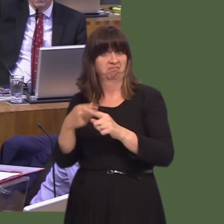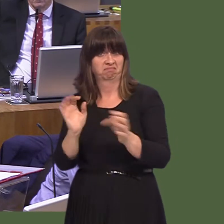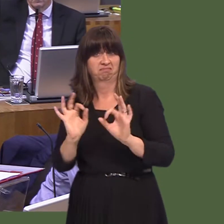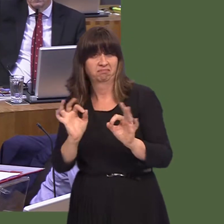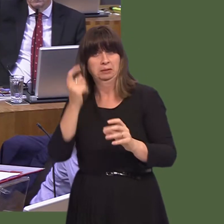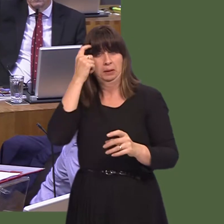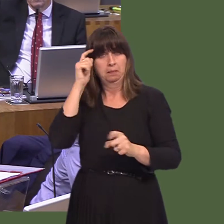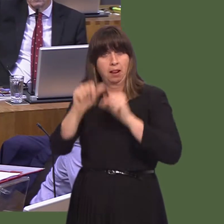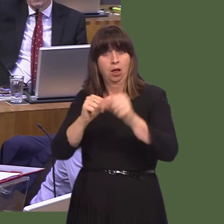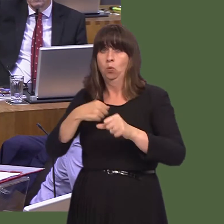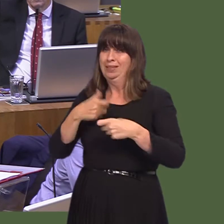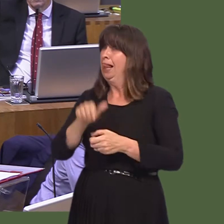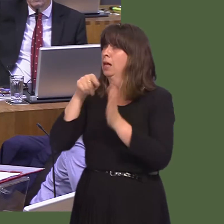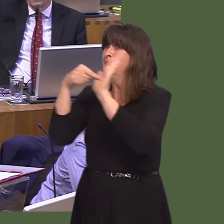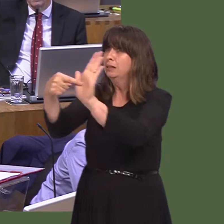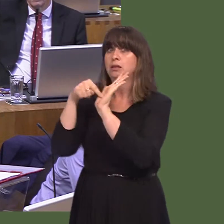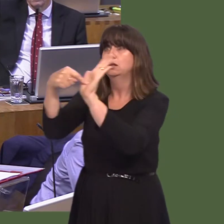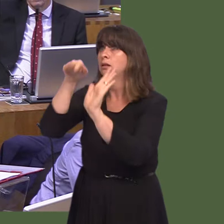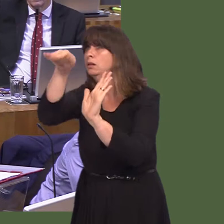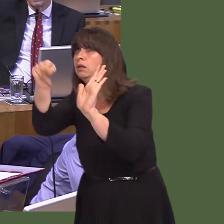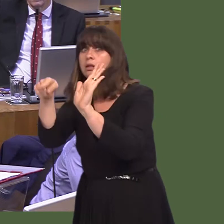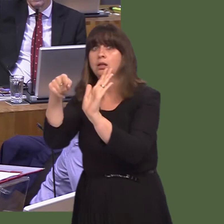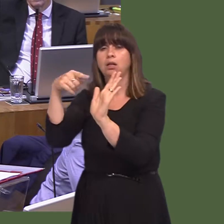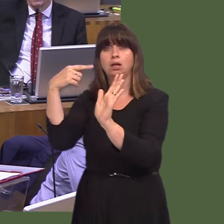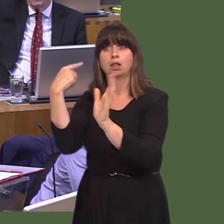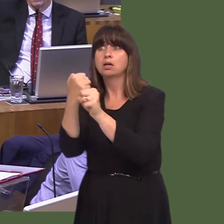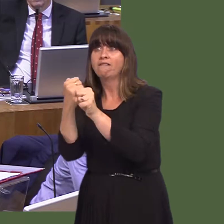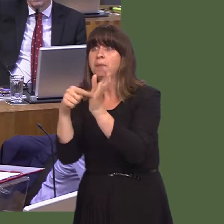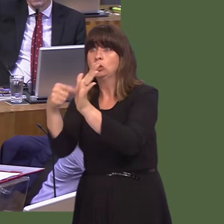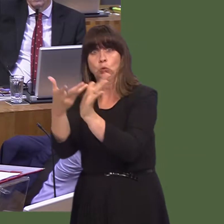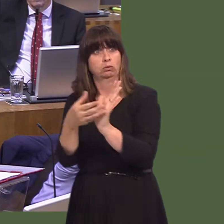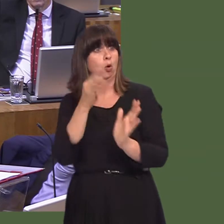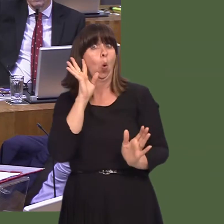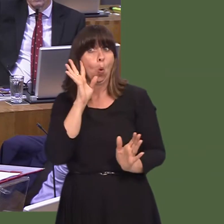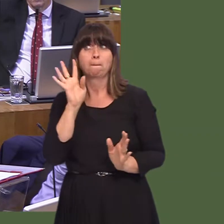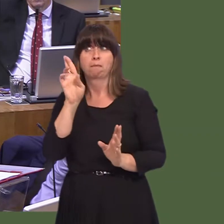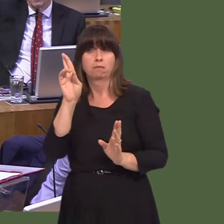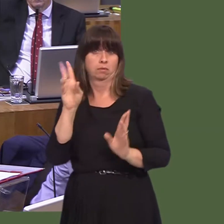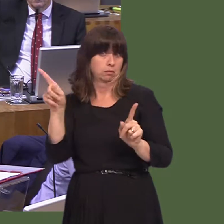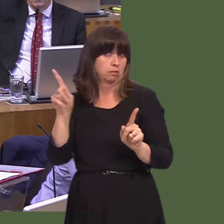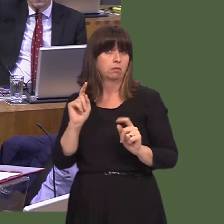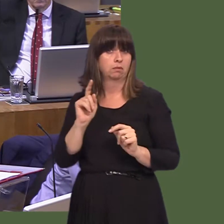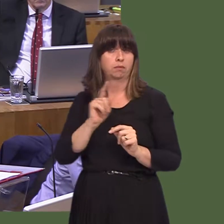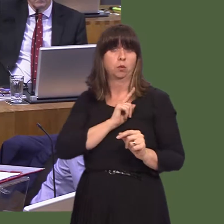We are continuing to press the UK Government. It seems, we hope, that they are listening to an extent, given that the Chequers agreement